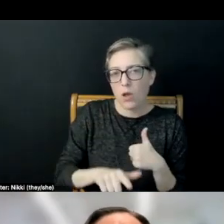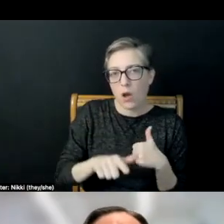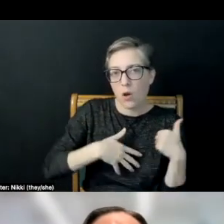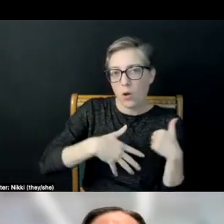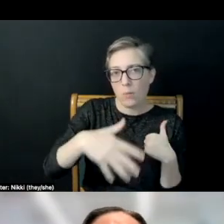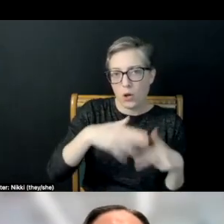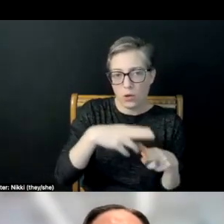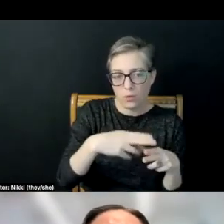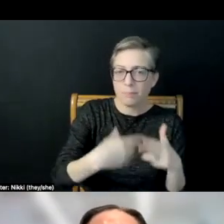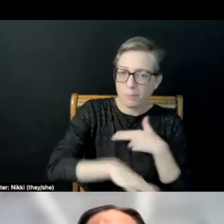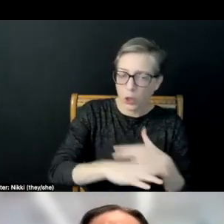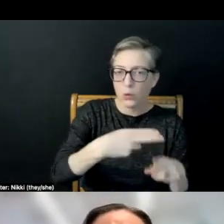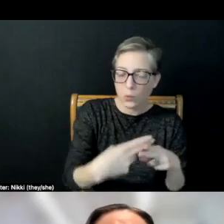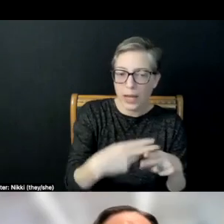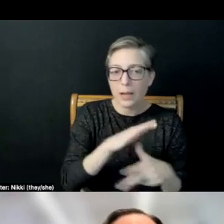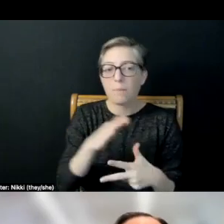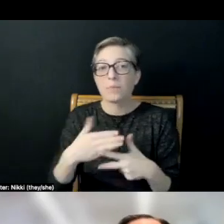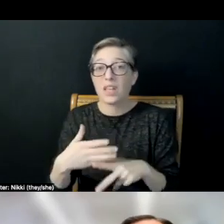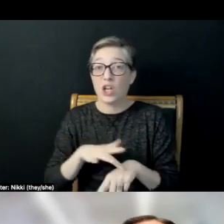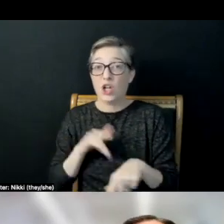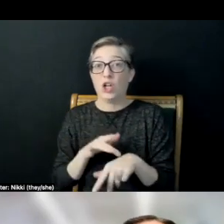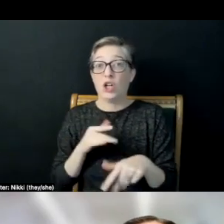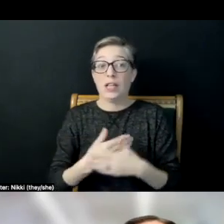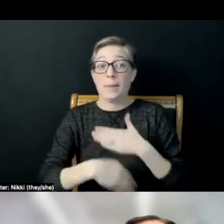find themselves interfacing with the child welfare system.